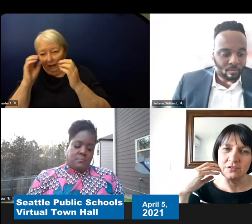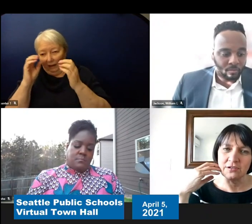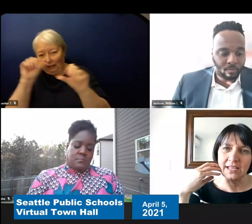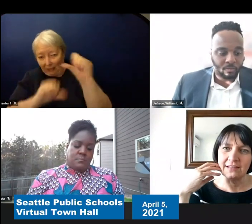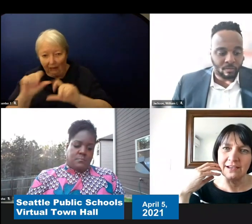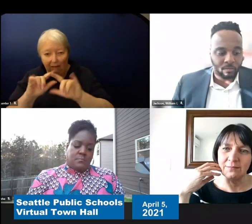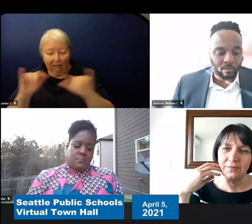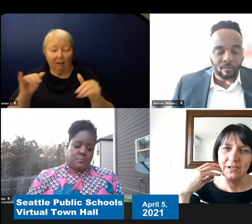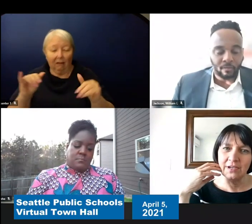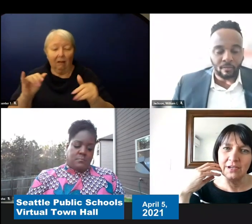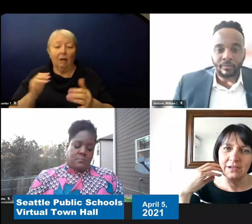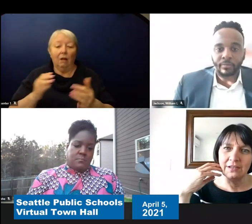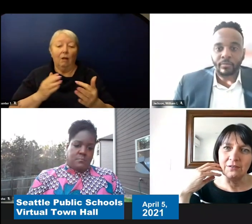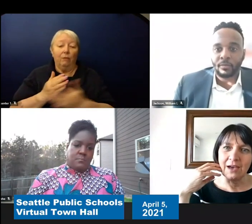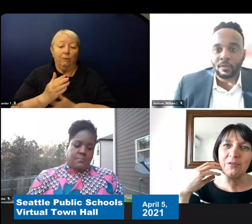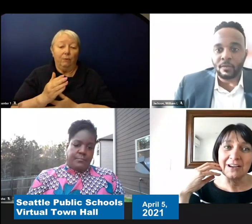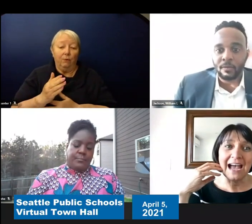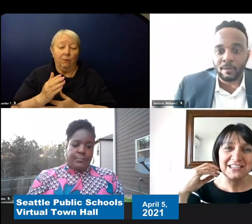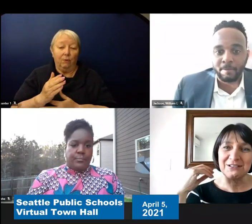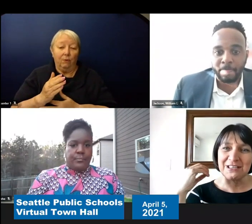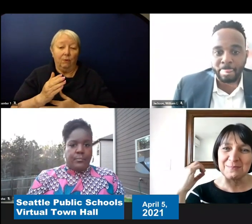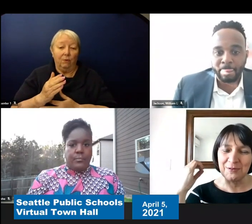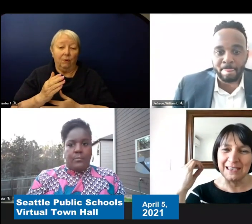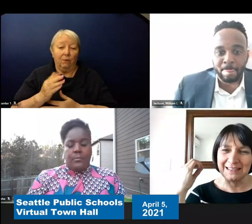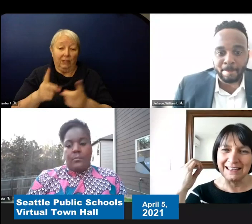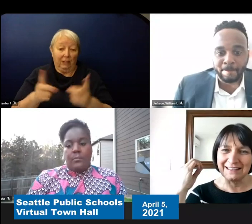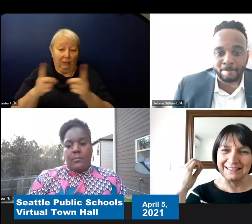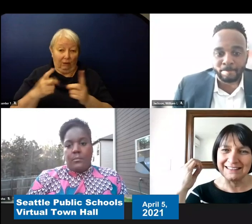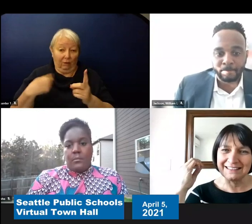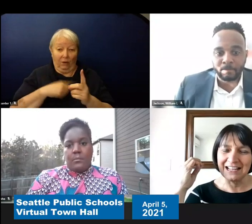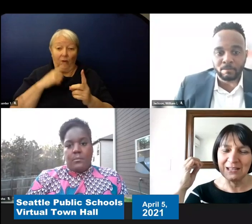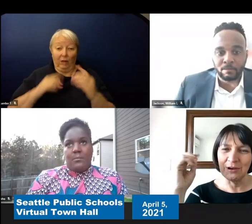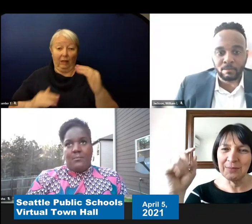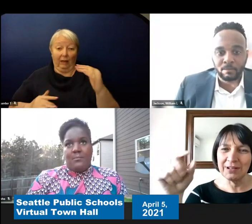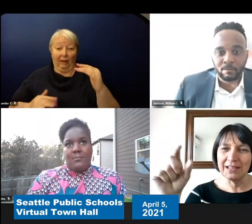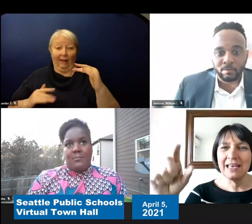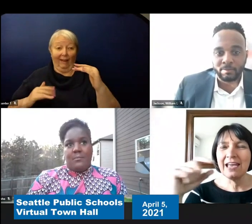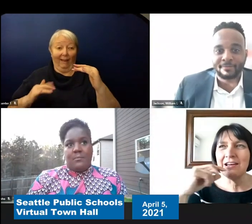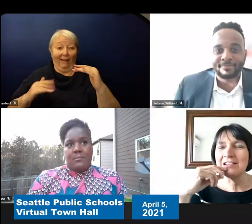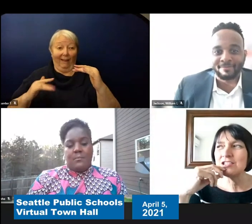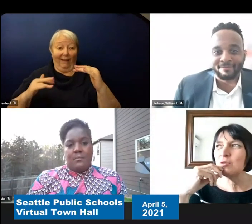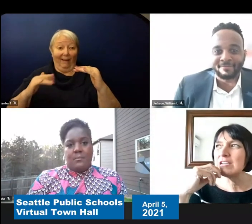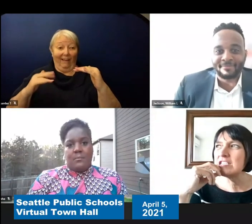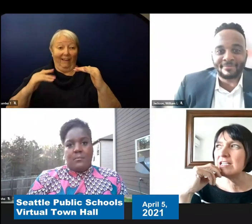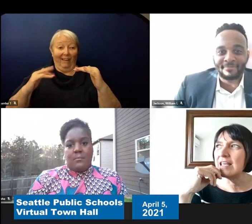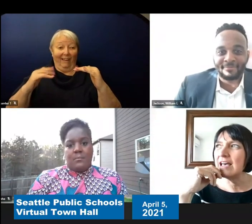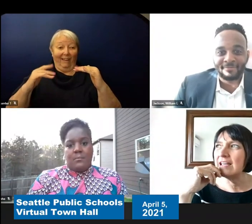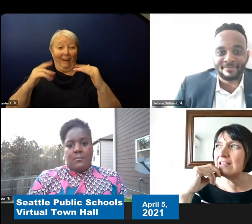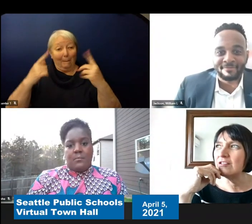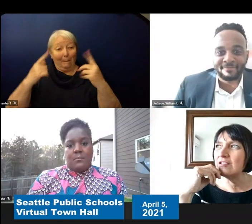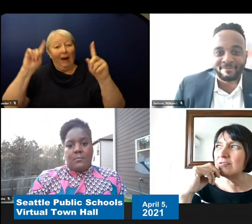that you know that we're actually to this point and this exciting point. But Carrie there's a question that you know even